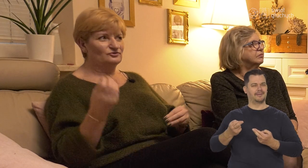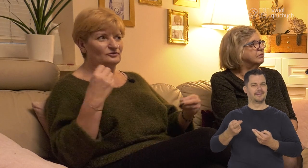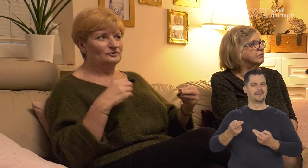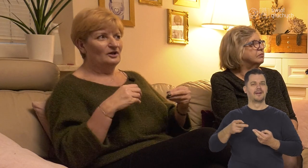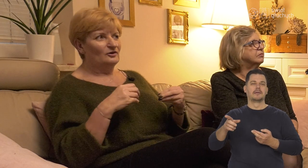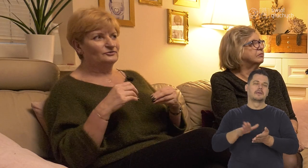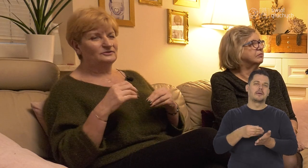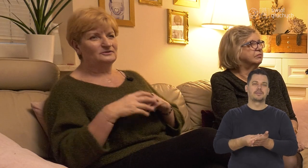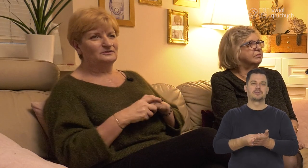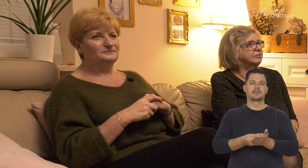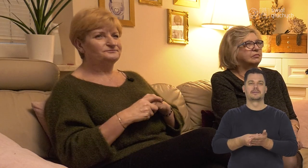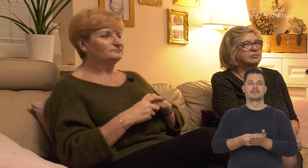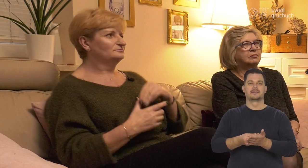Starting with...